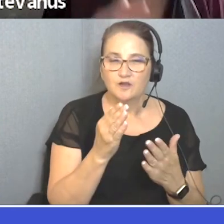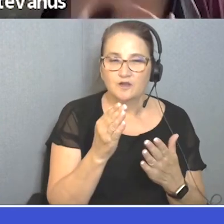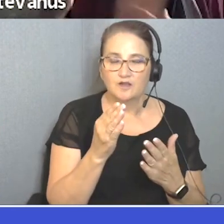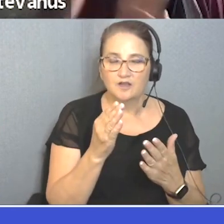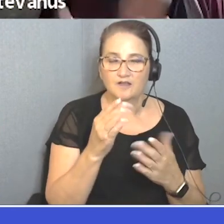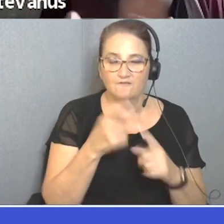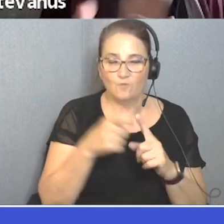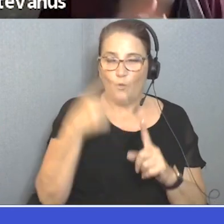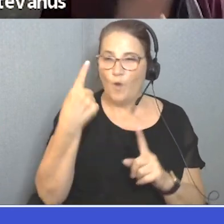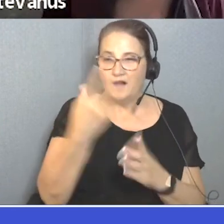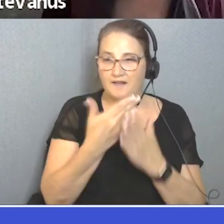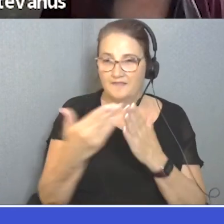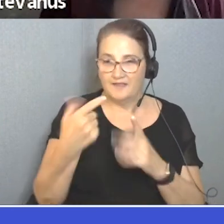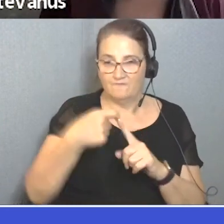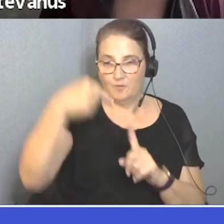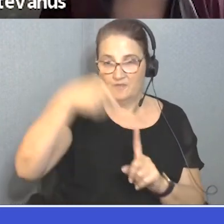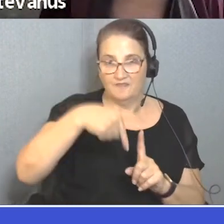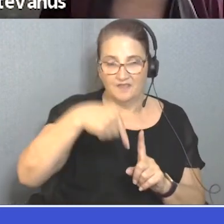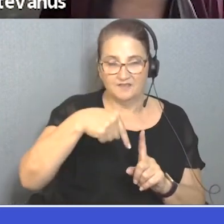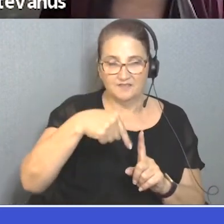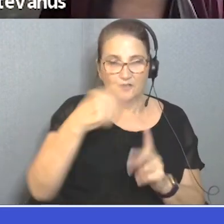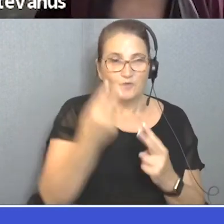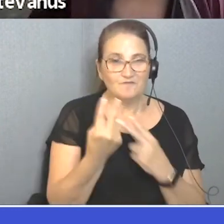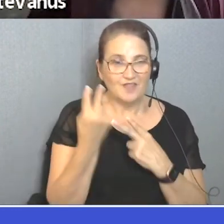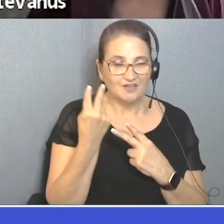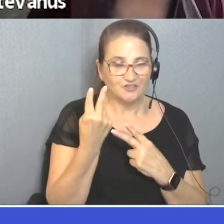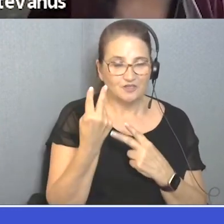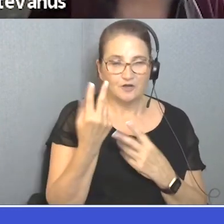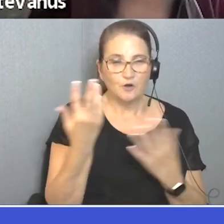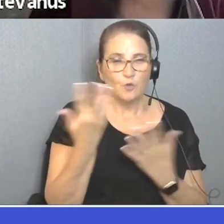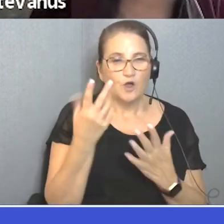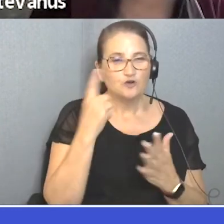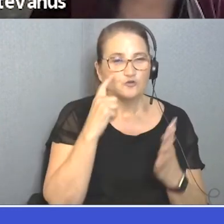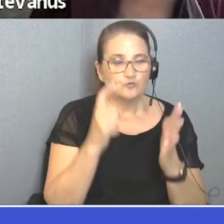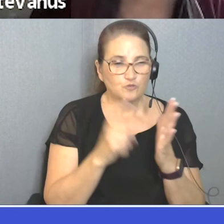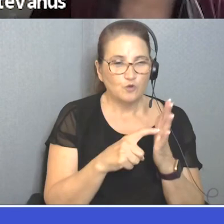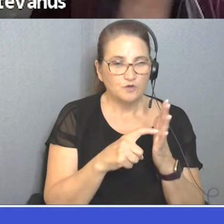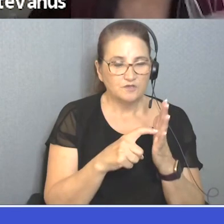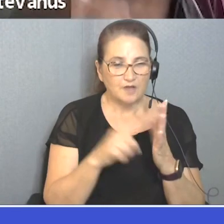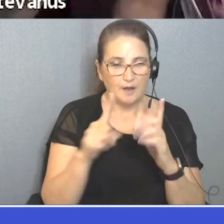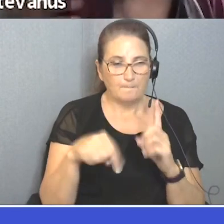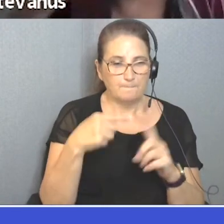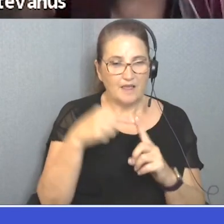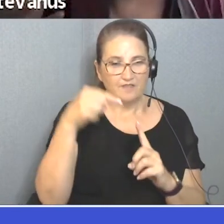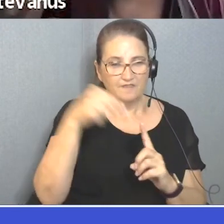bring something from this reflection into your small group. Which is, what did you notice about these design